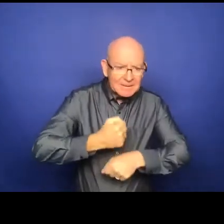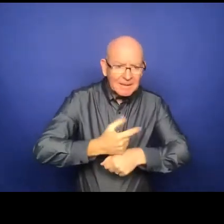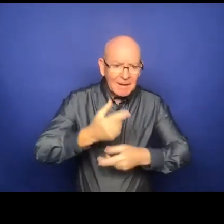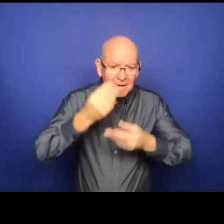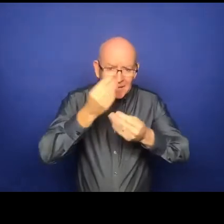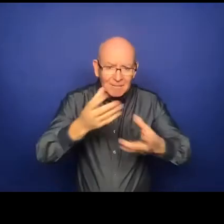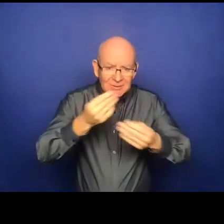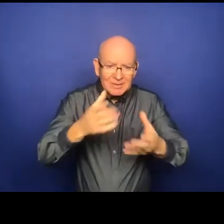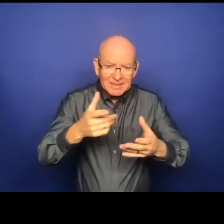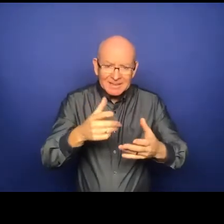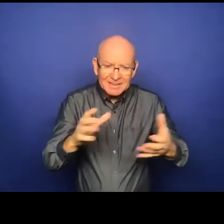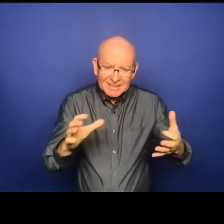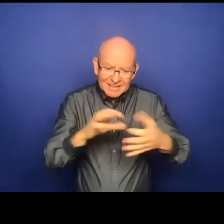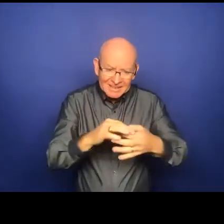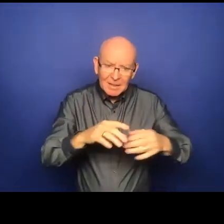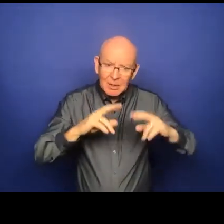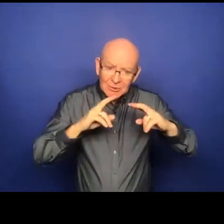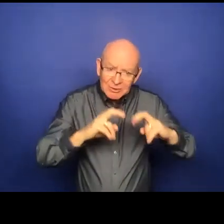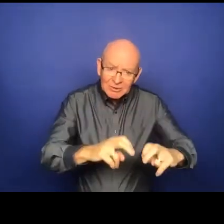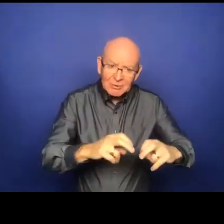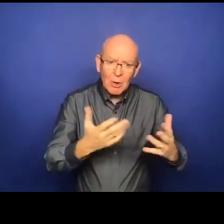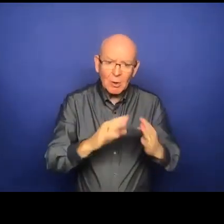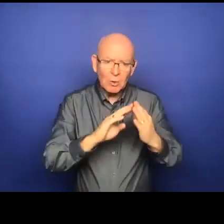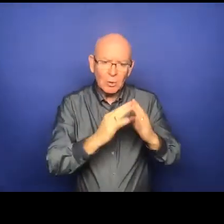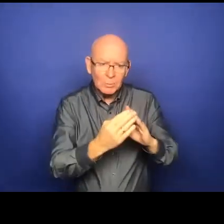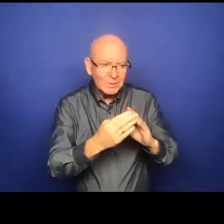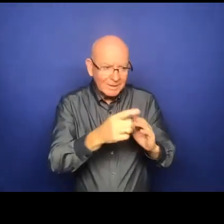in the information that has been related to research or community